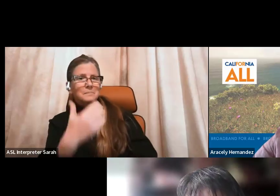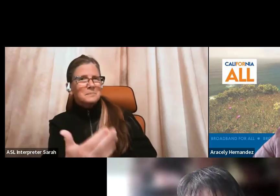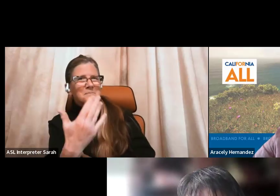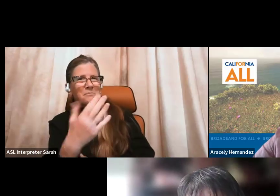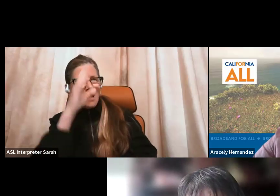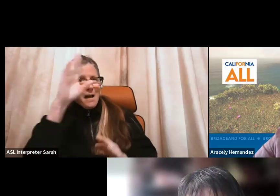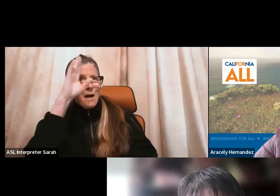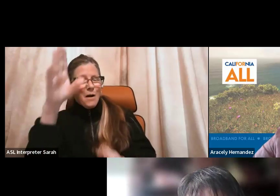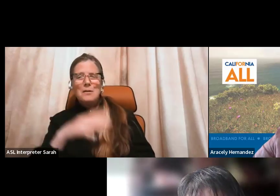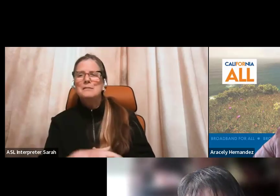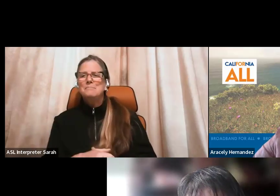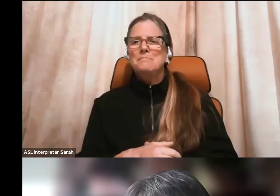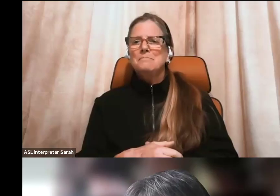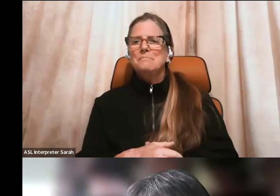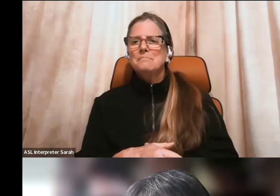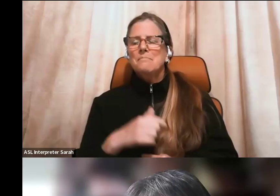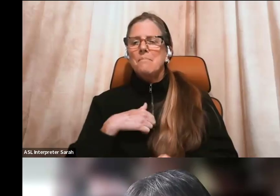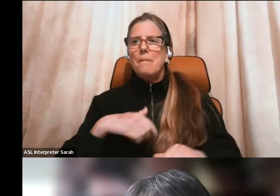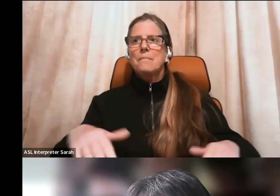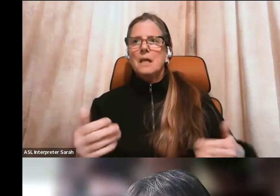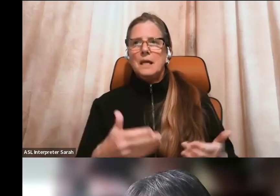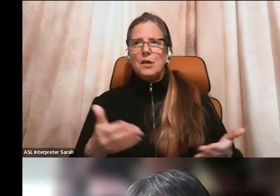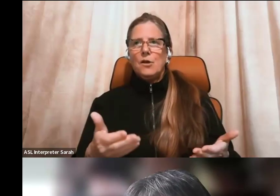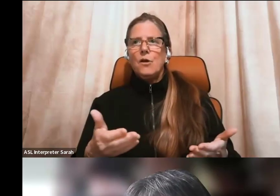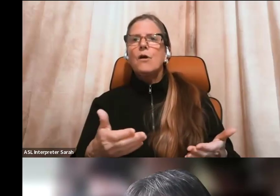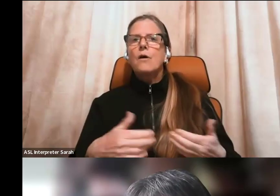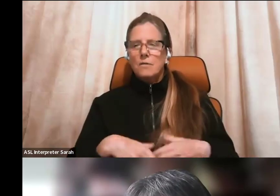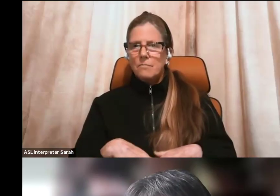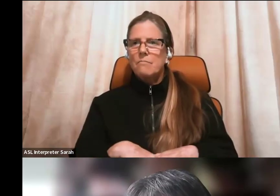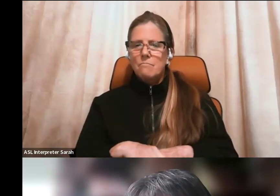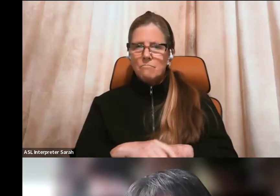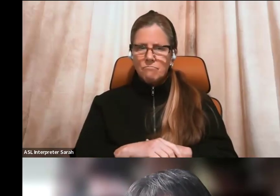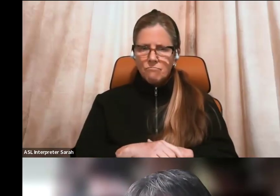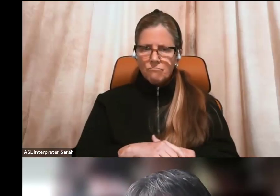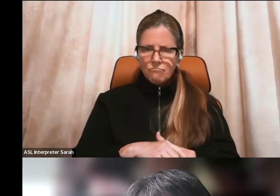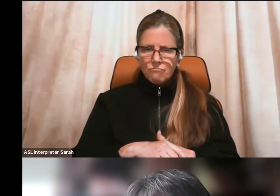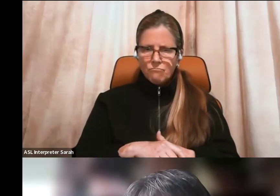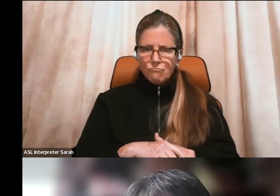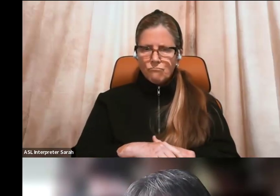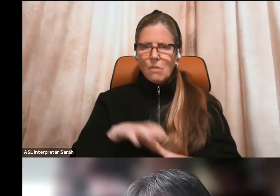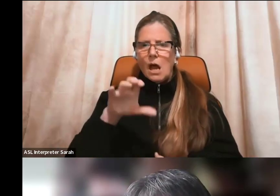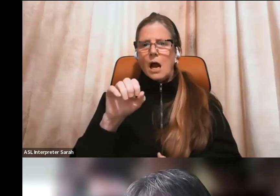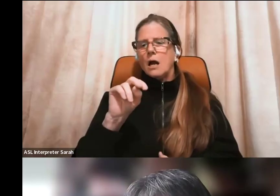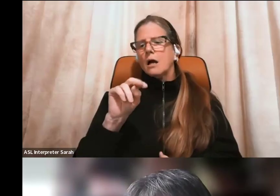Licia Villalta, and I'm here in the Contra Costa County area, and I'm just wondering